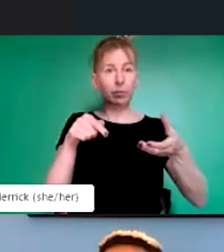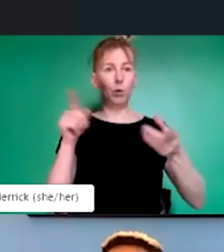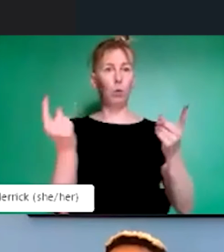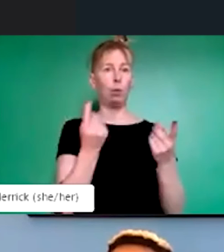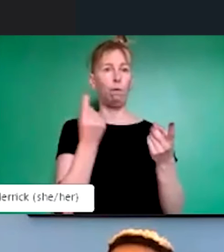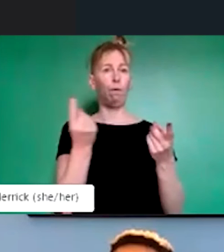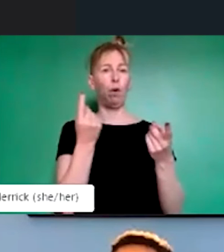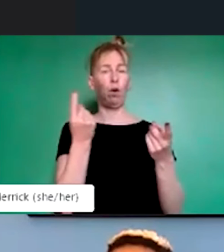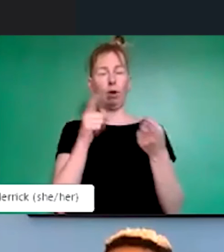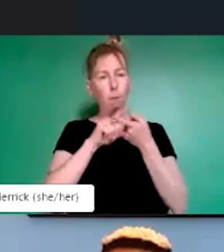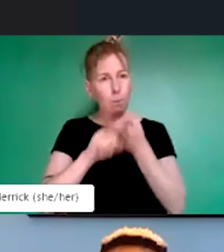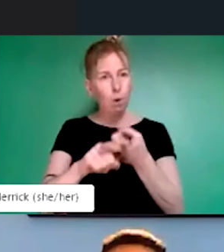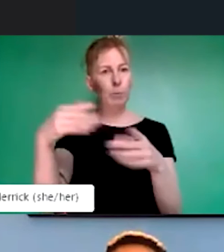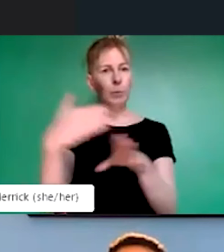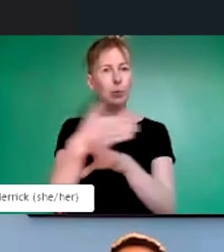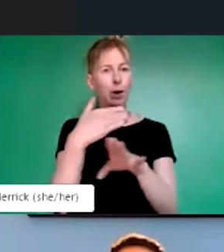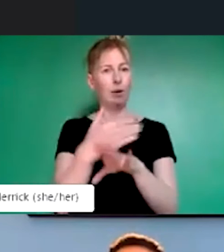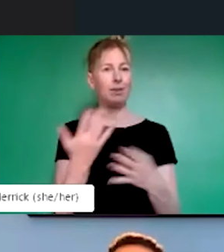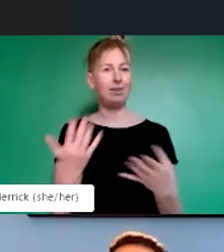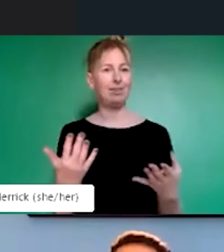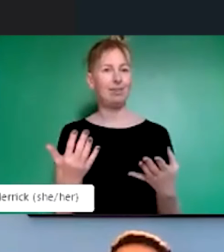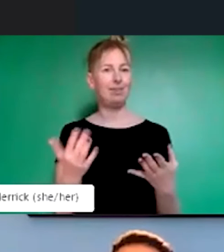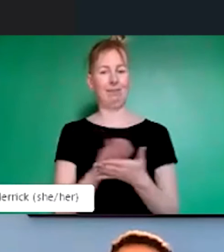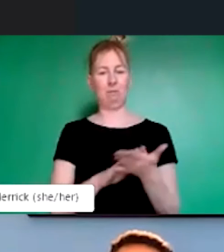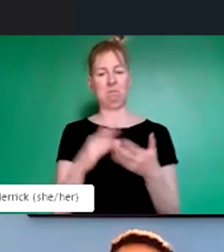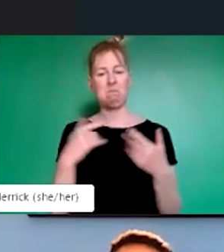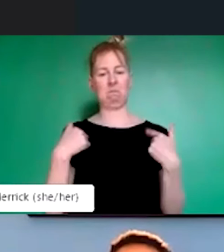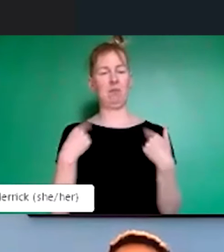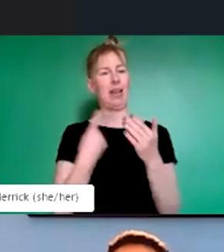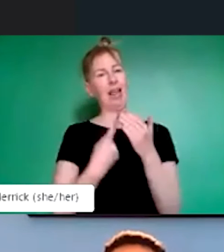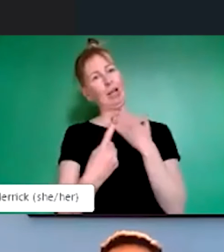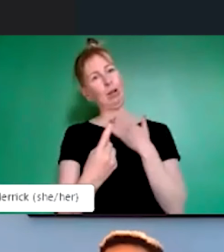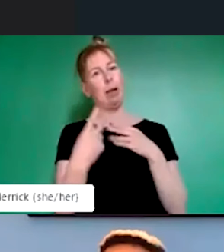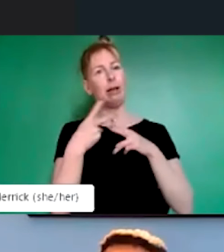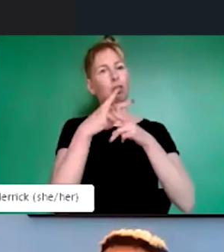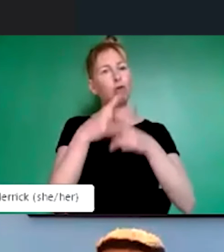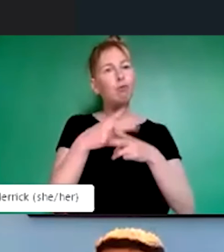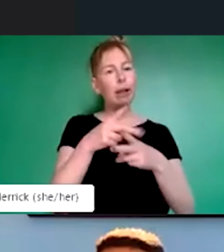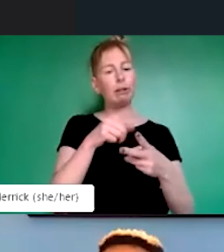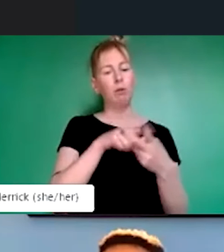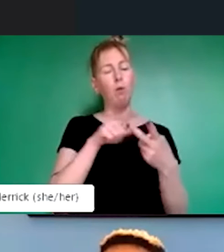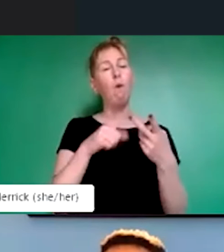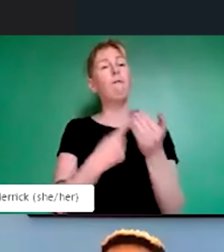like myself comes in as an independent curator or a freelance as we are called,